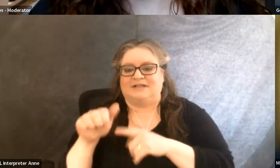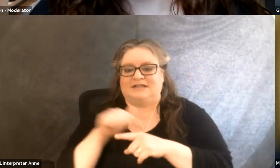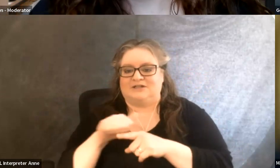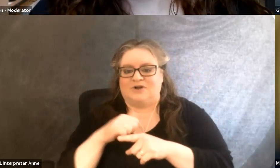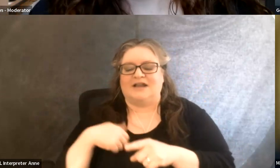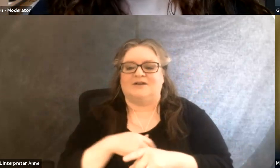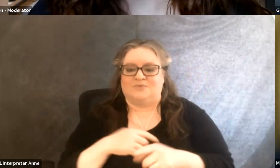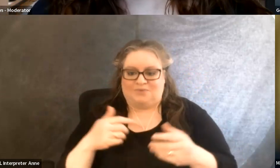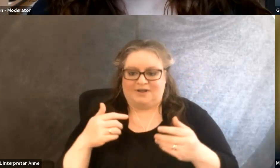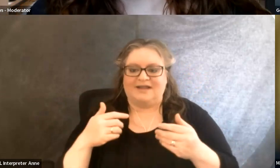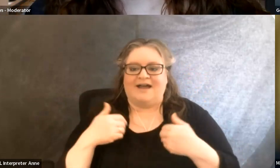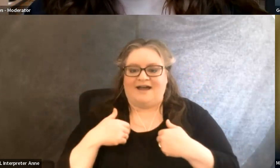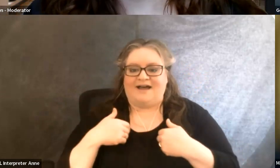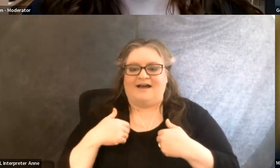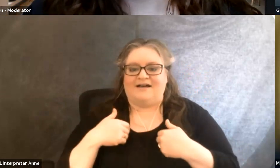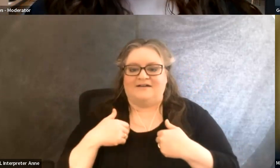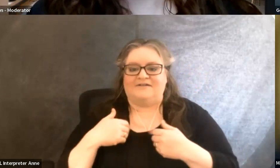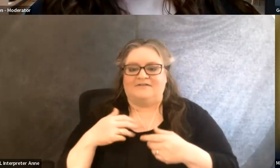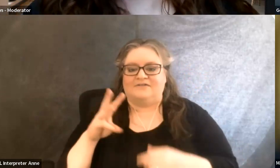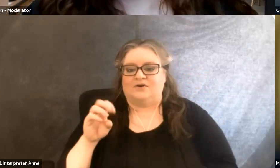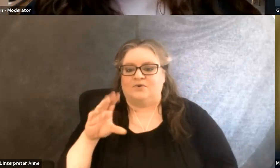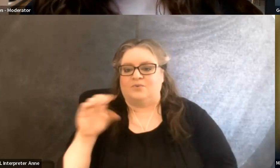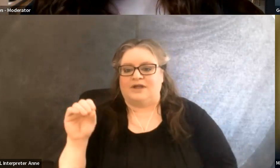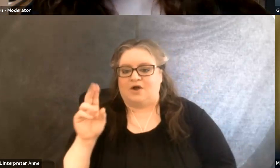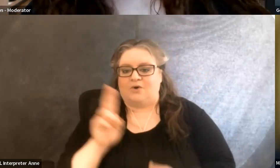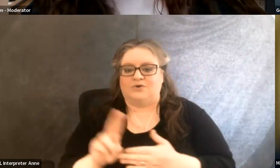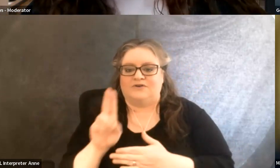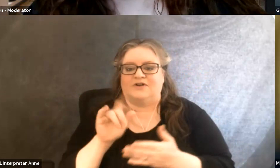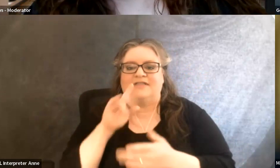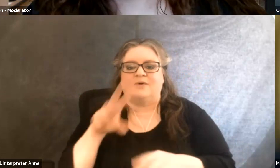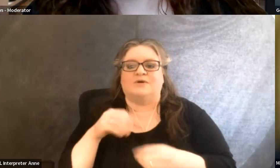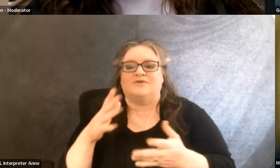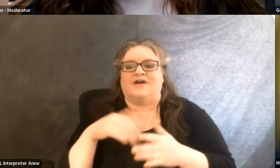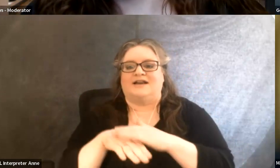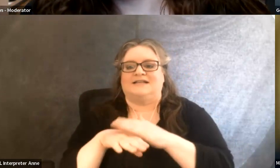We have WeCo university that provides accessibility training